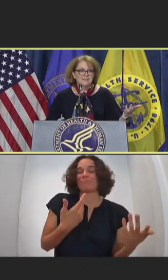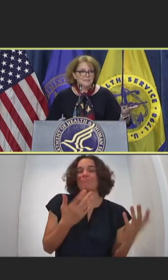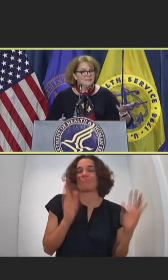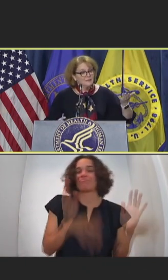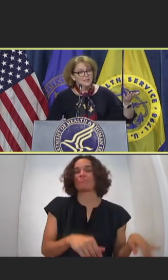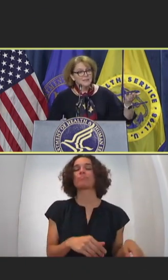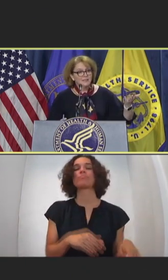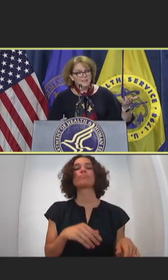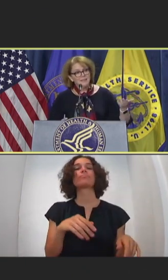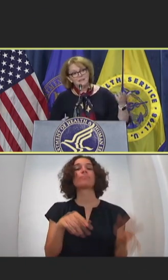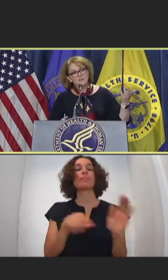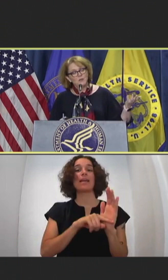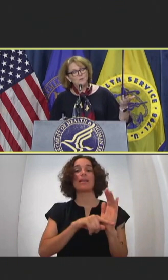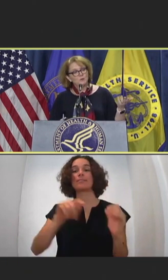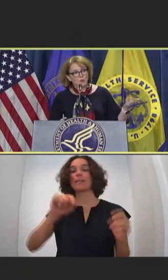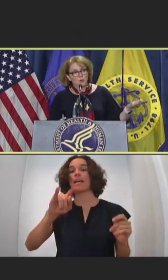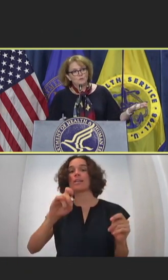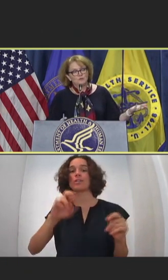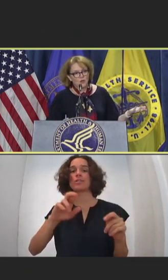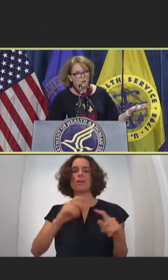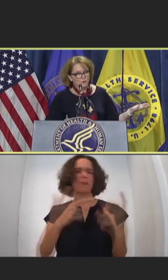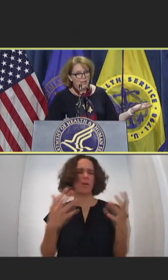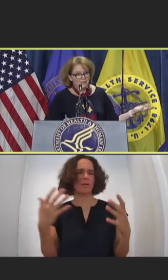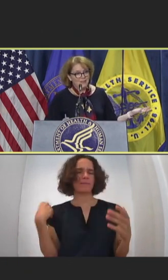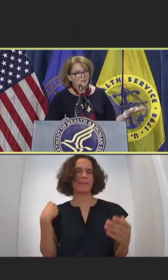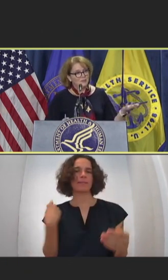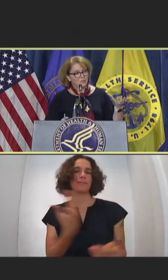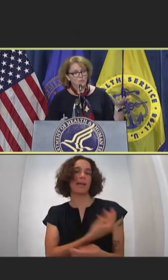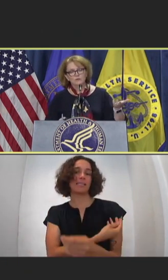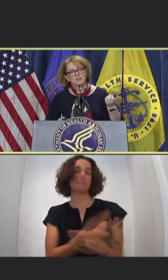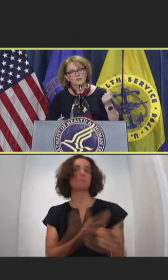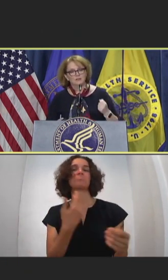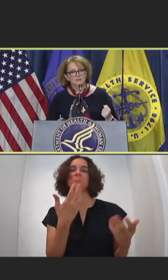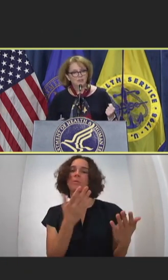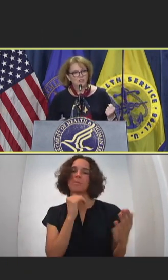is, clinically, these people don't show evidence of acute clinical infection if